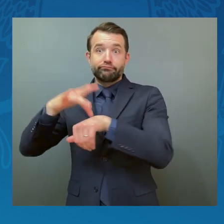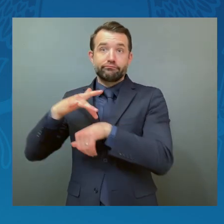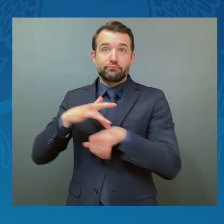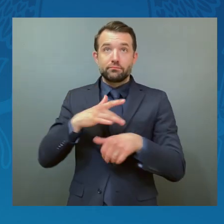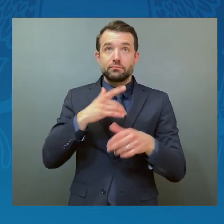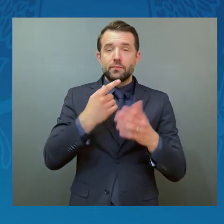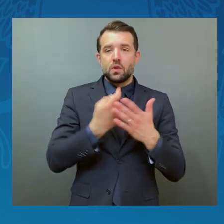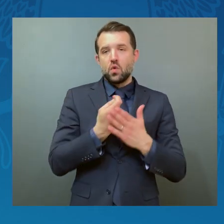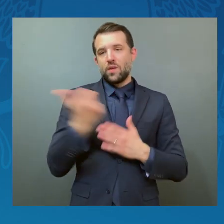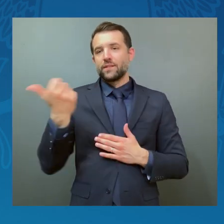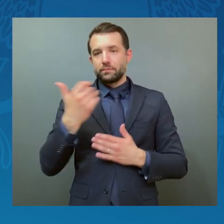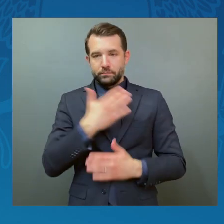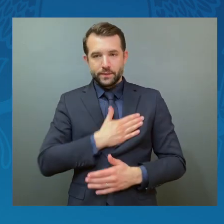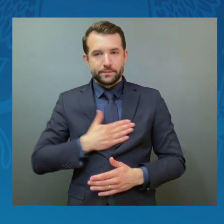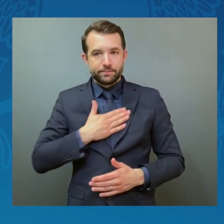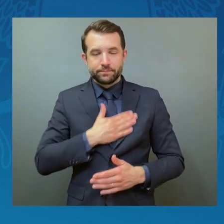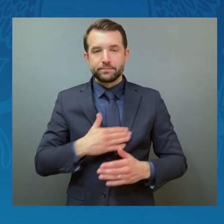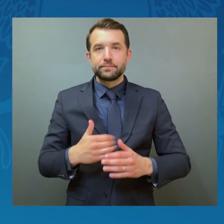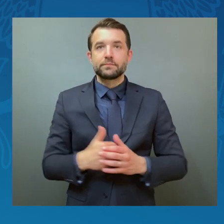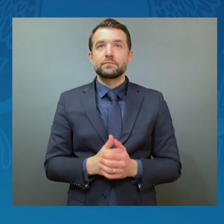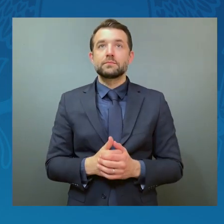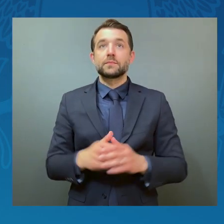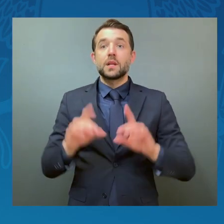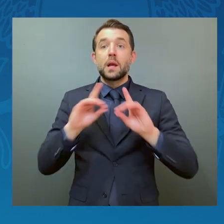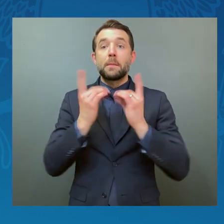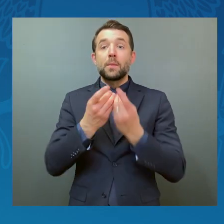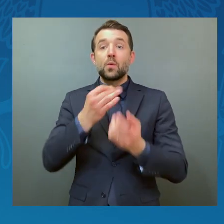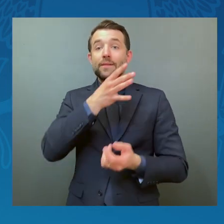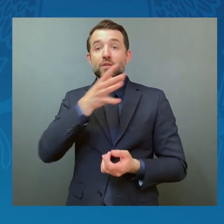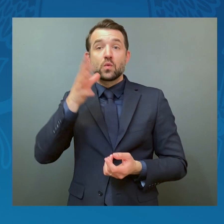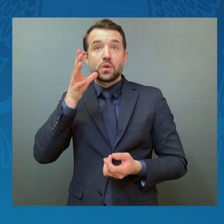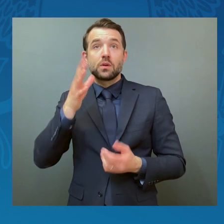is leading the way by no longer considering medical debt